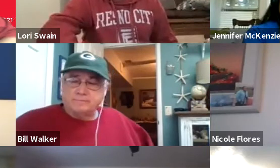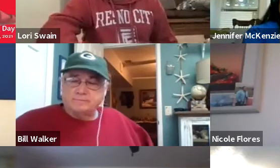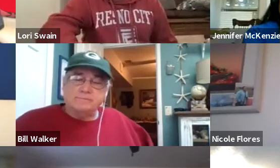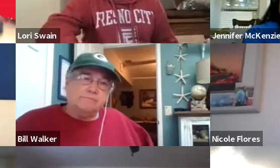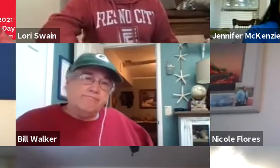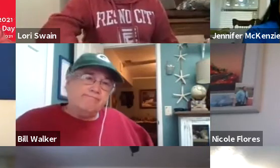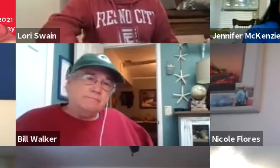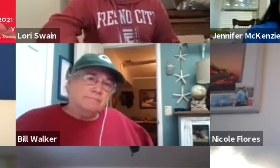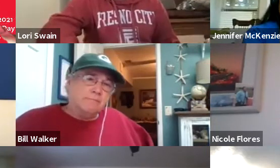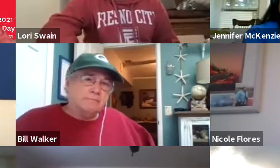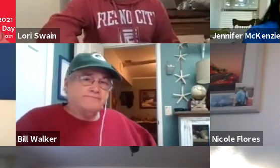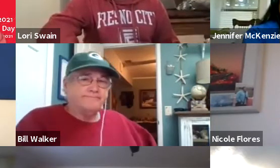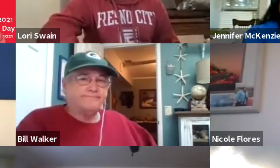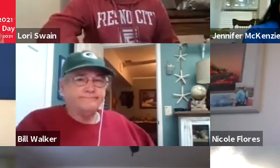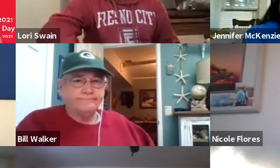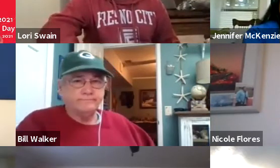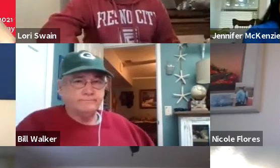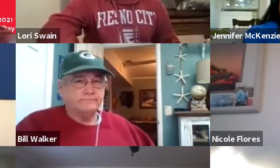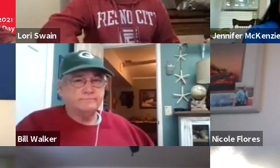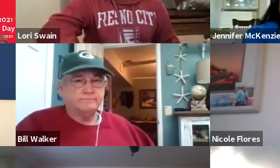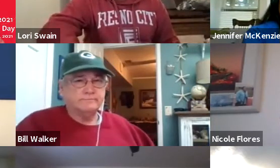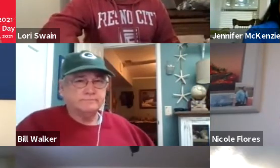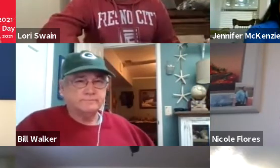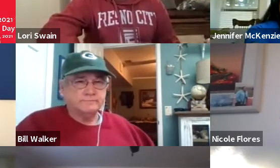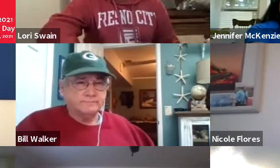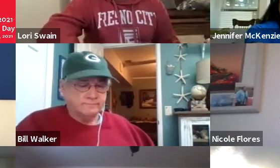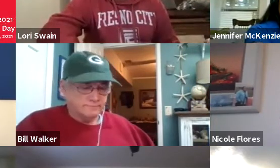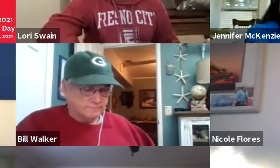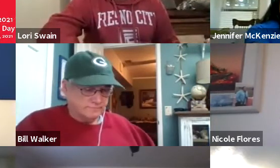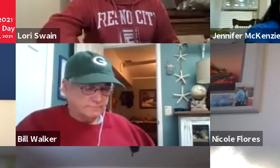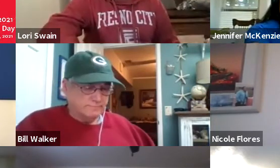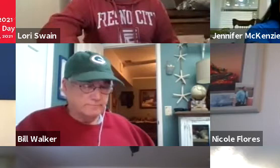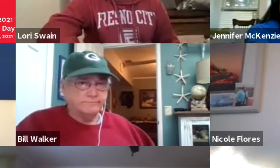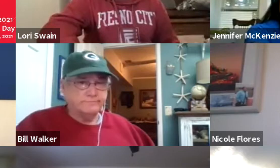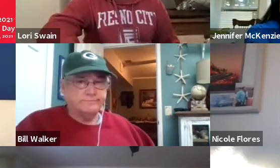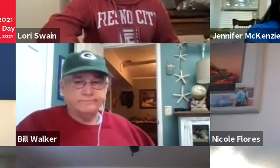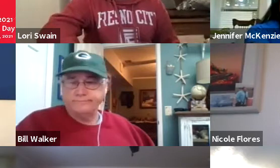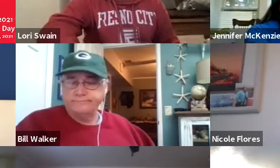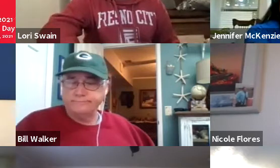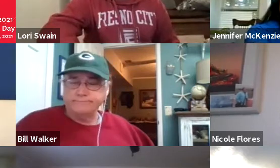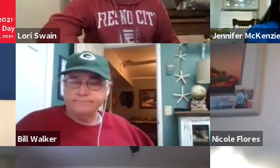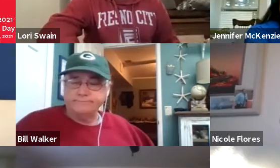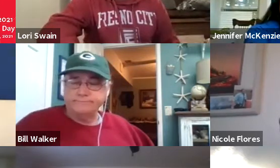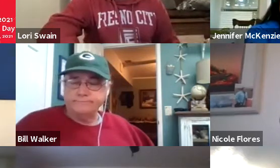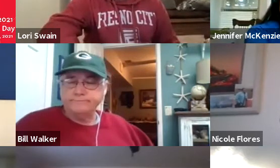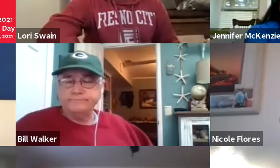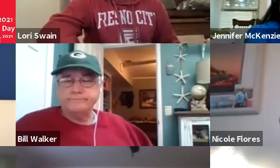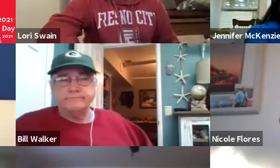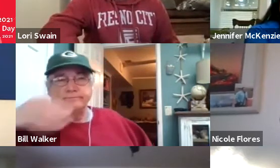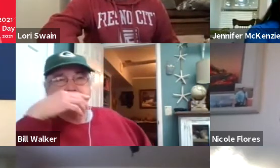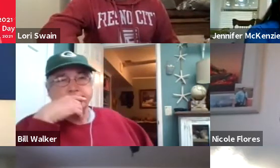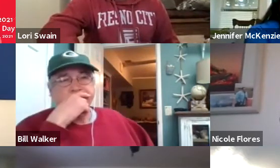kind of dynamic interaction of student voice, faculty voice, staff voice, and leading to meeting students needs.